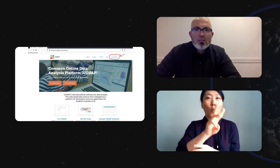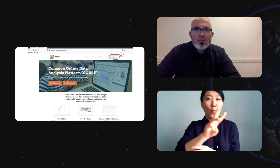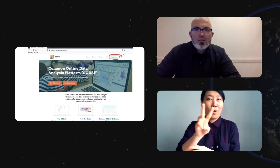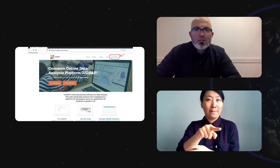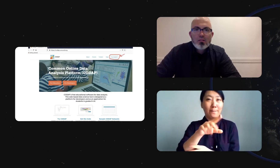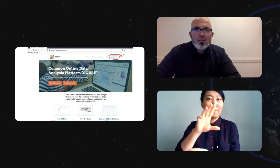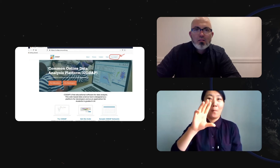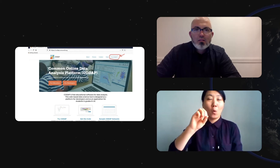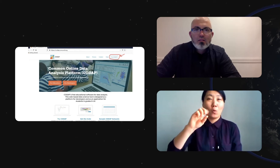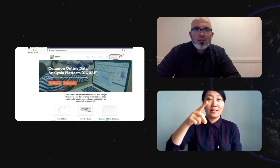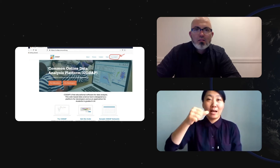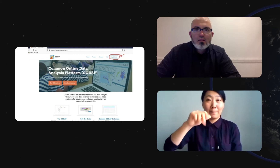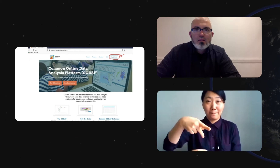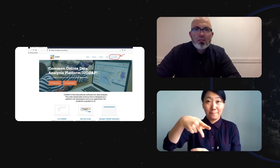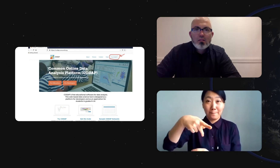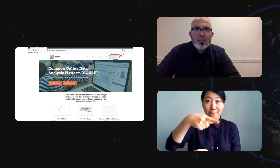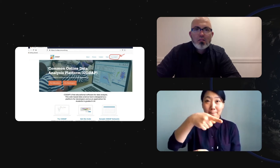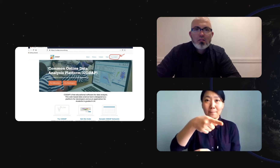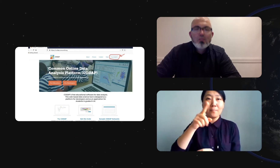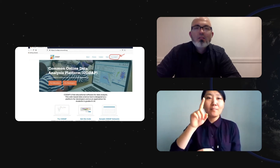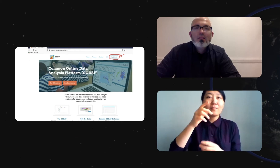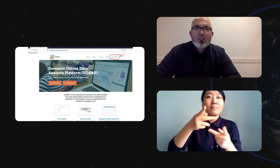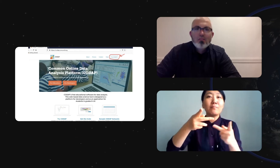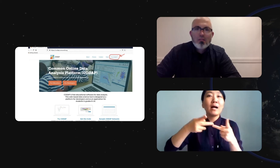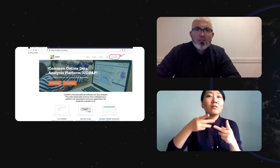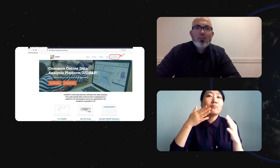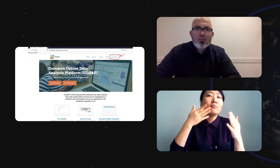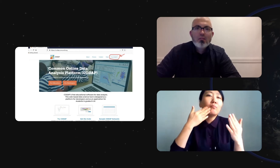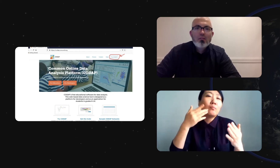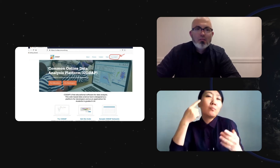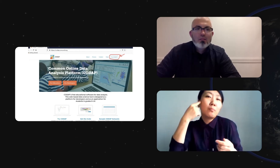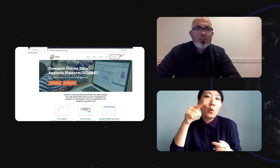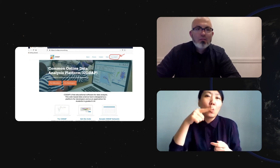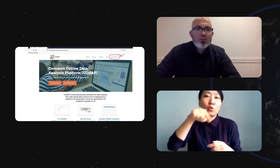Even kids can use it.